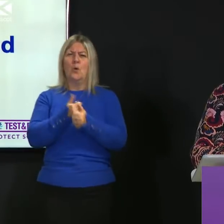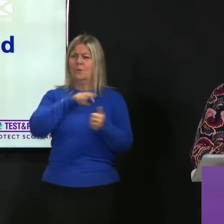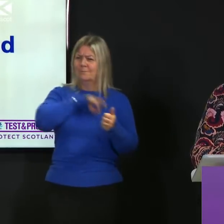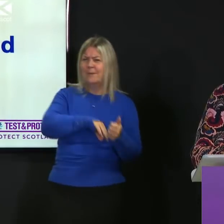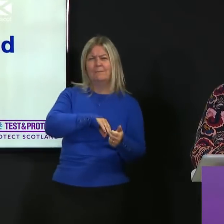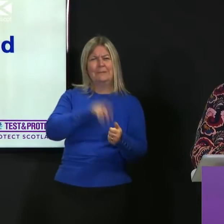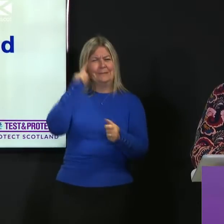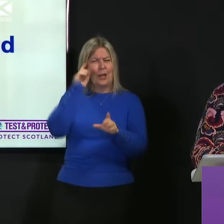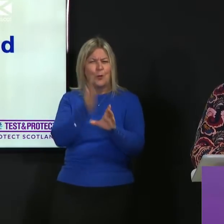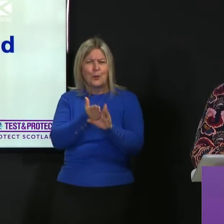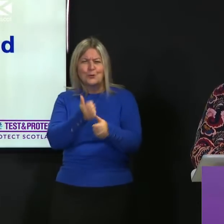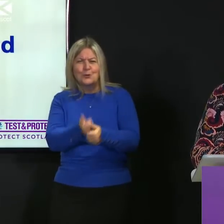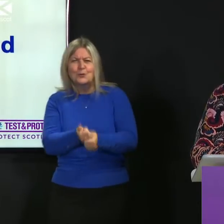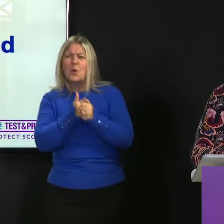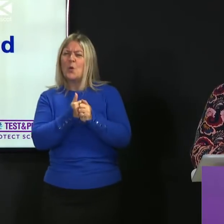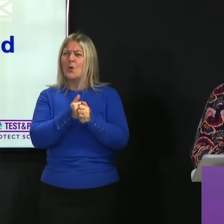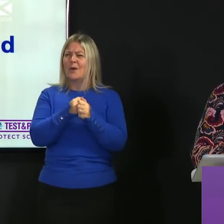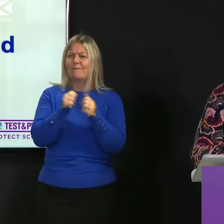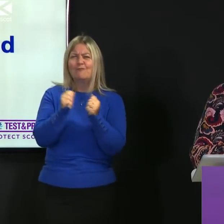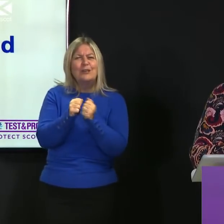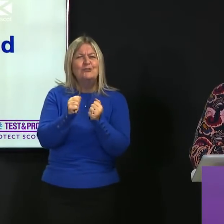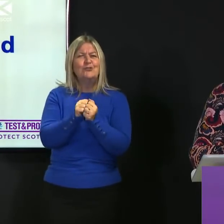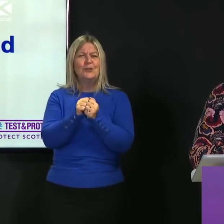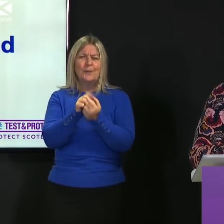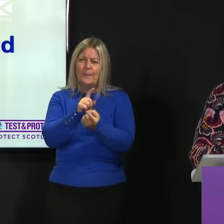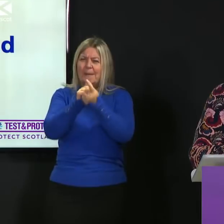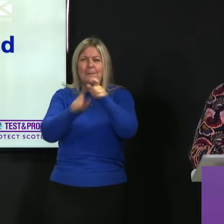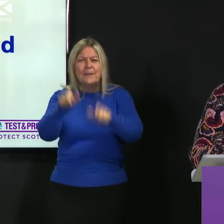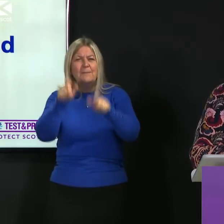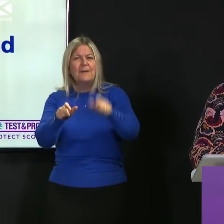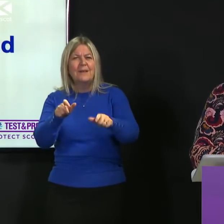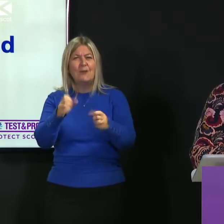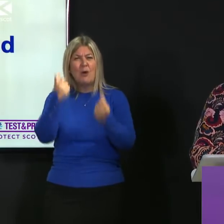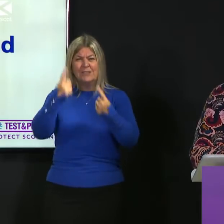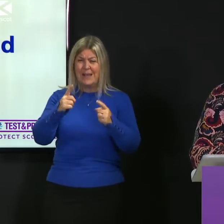support, the friendship, the people who understand the position they are in and we know